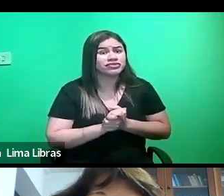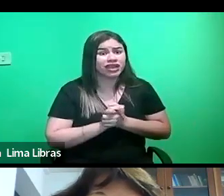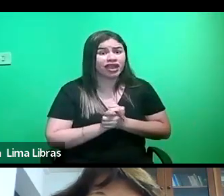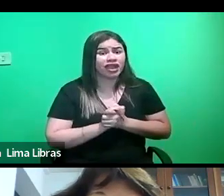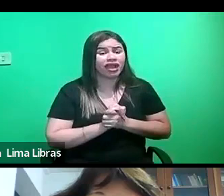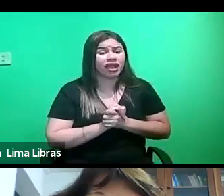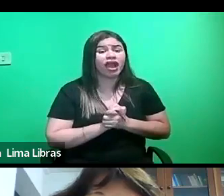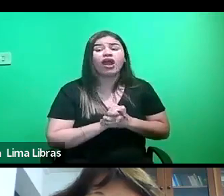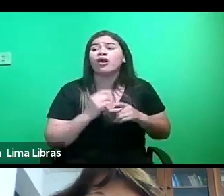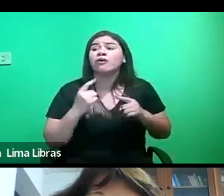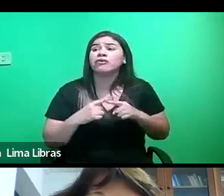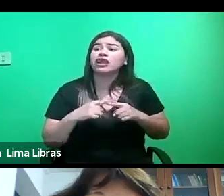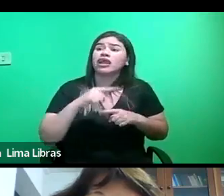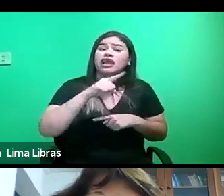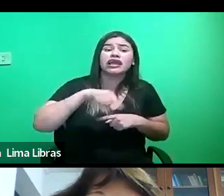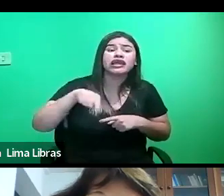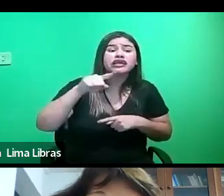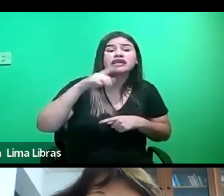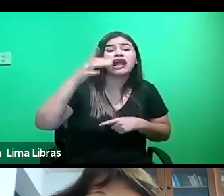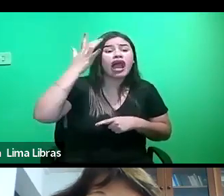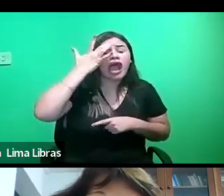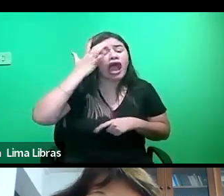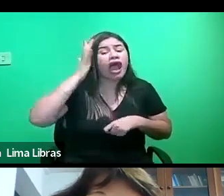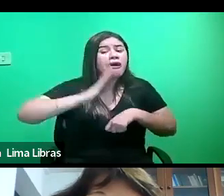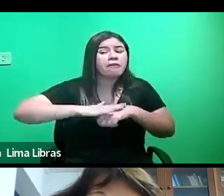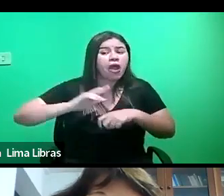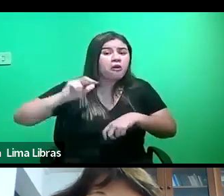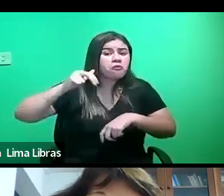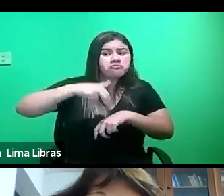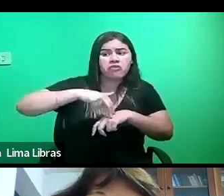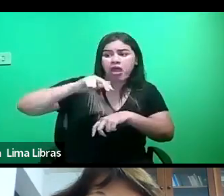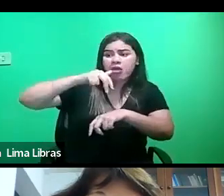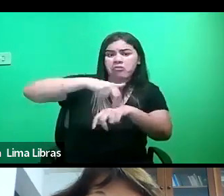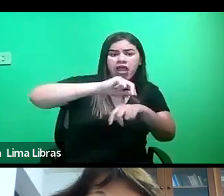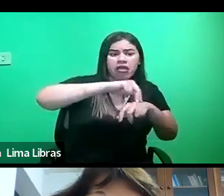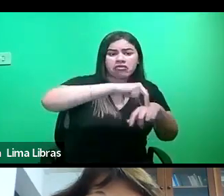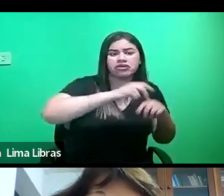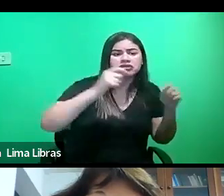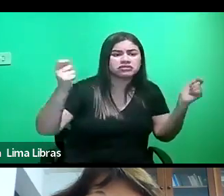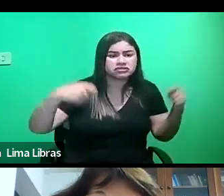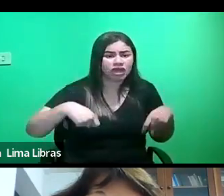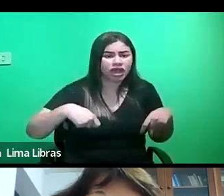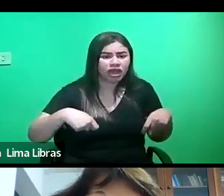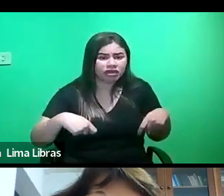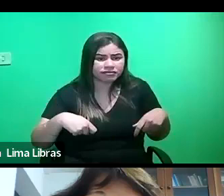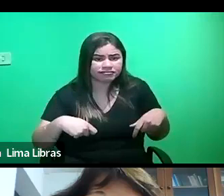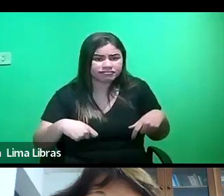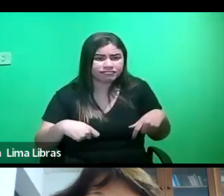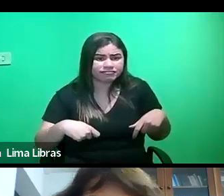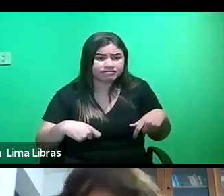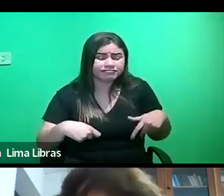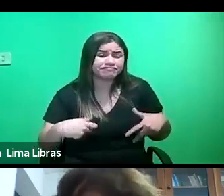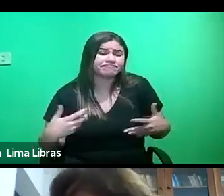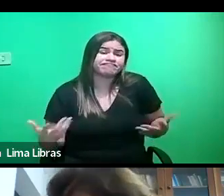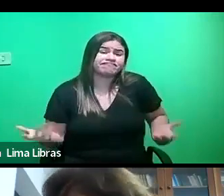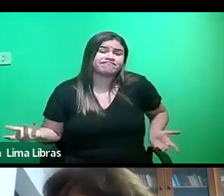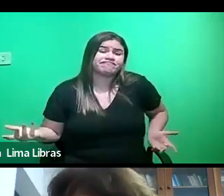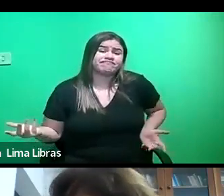protagonist let's say w we we've we we're we're part of a we we're part of a collective protagonist. and it's and it's that collective protagonist of people